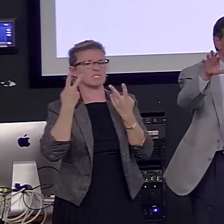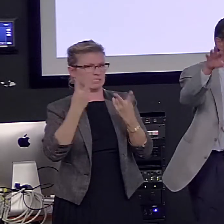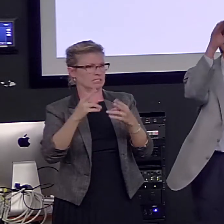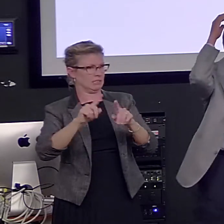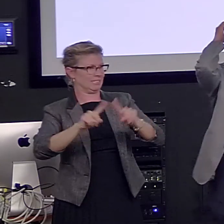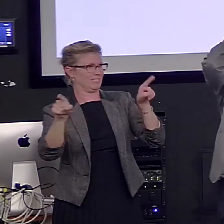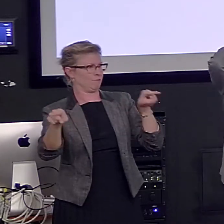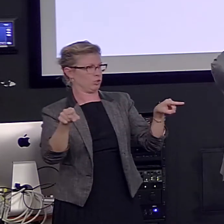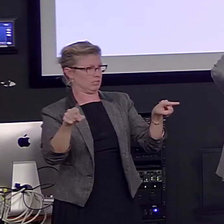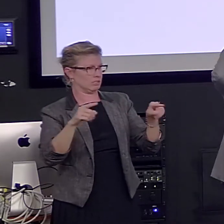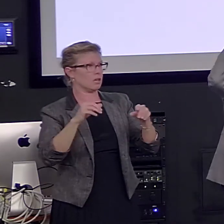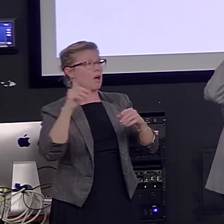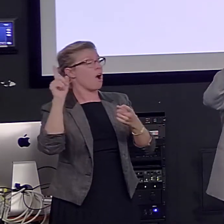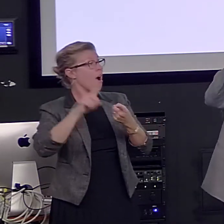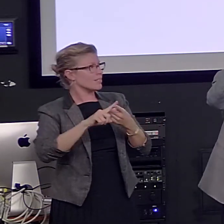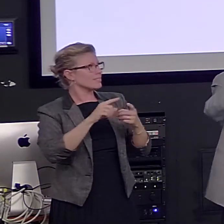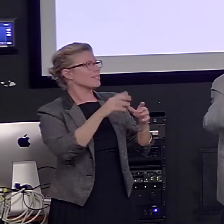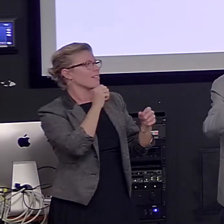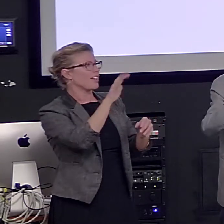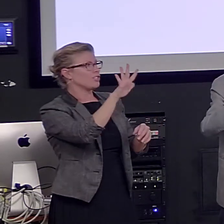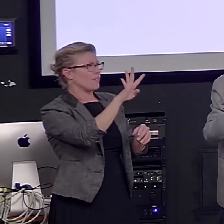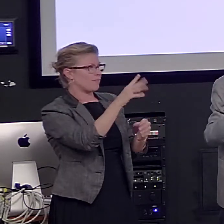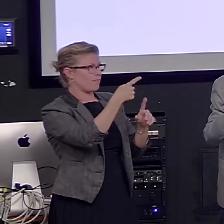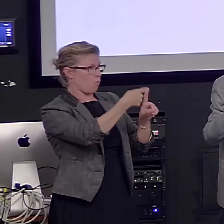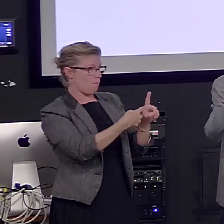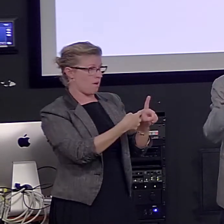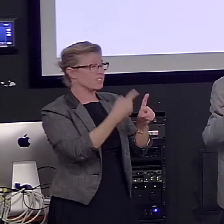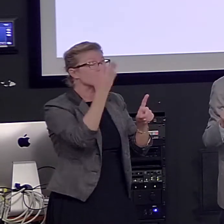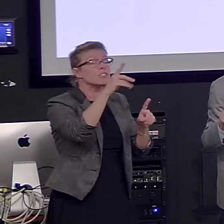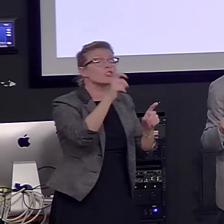I should mention that we supported the families